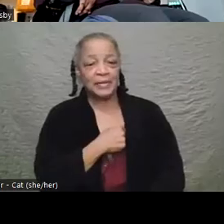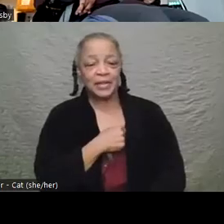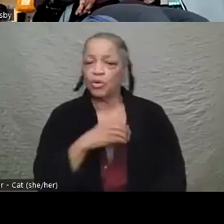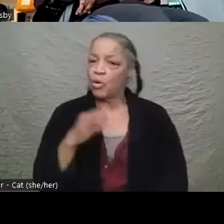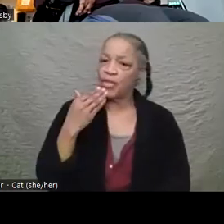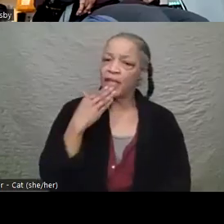comment.